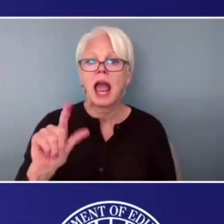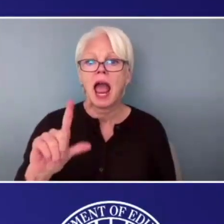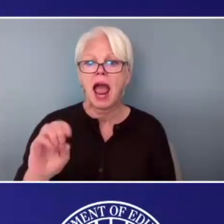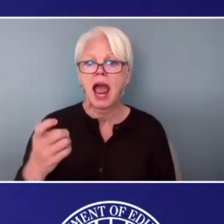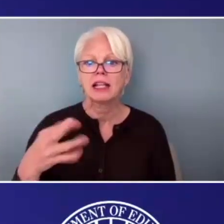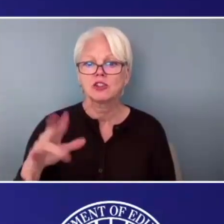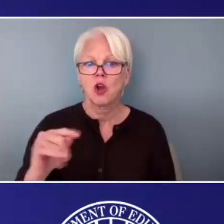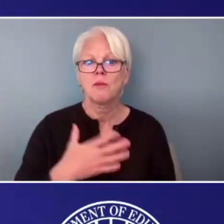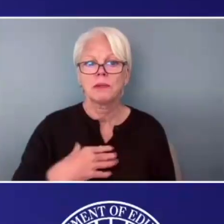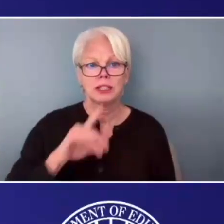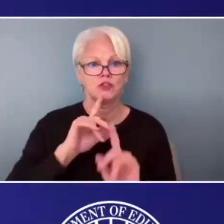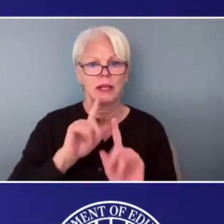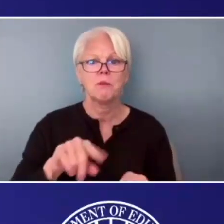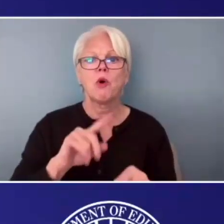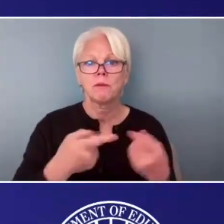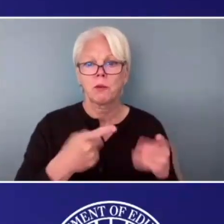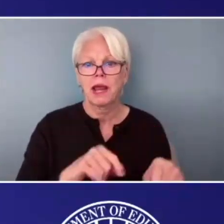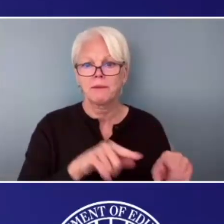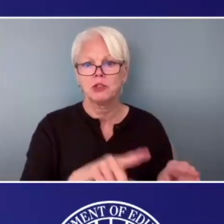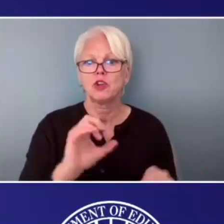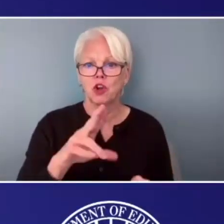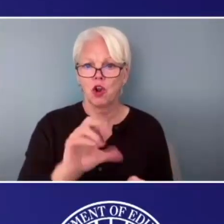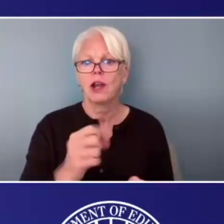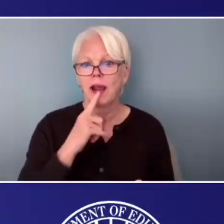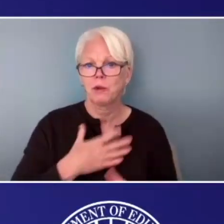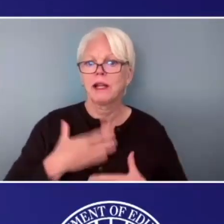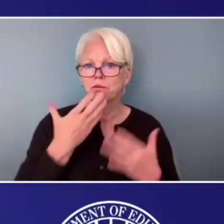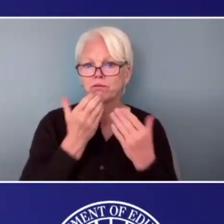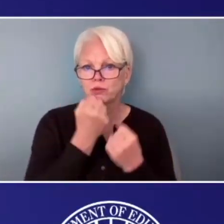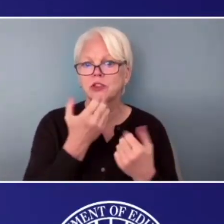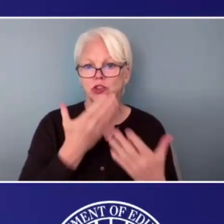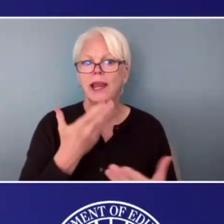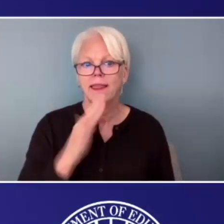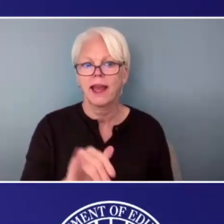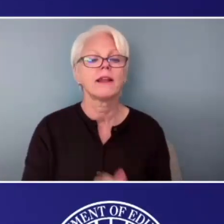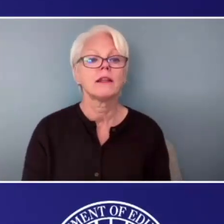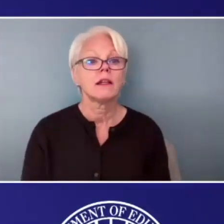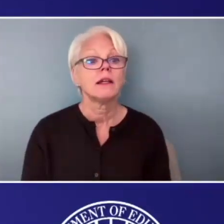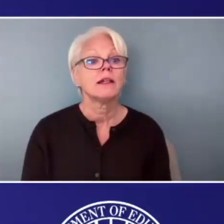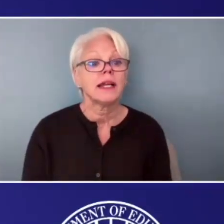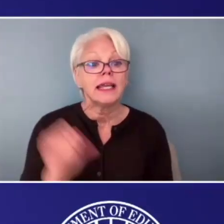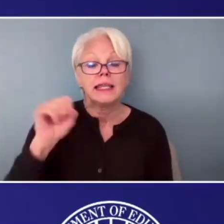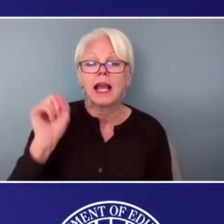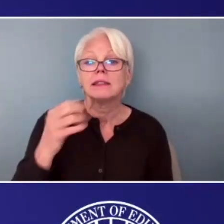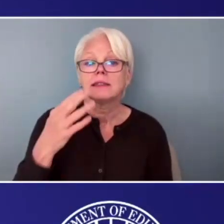on the caucus, I would appreciate that. Yes. Thank you. We mainly discuss some